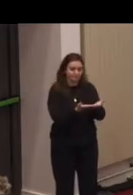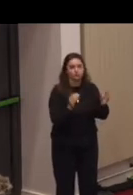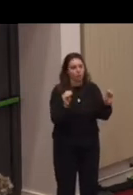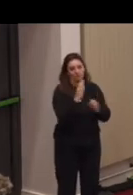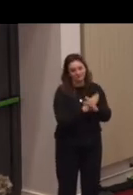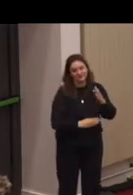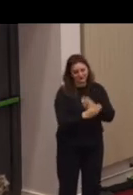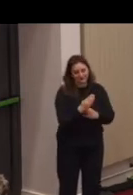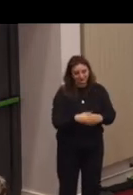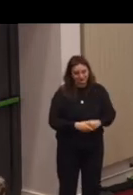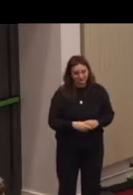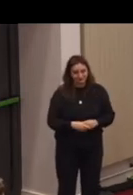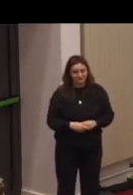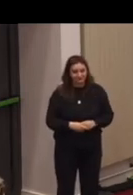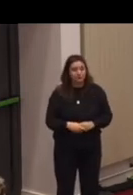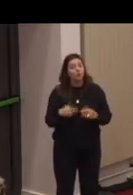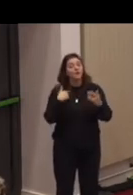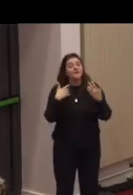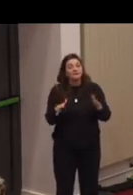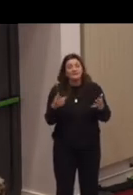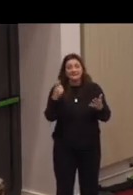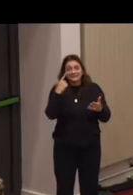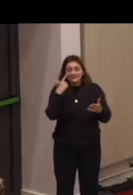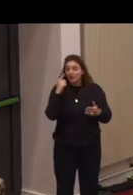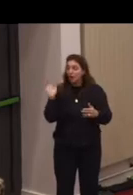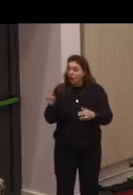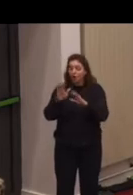in institutions face again are multiplied even further.